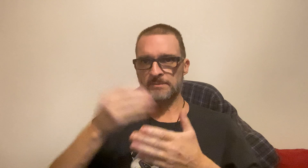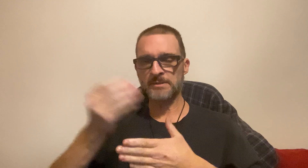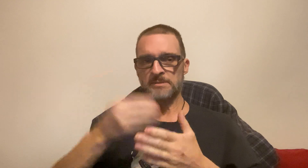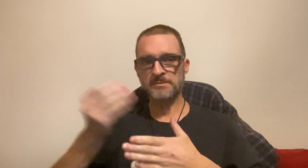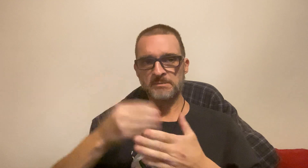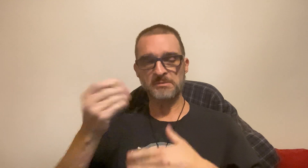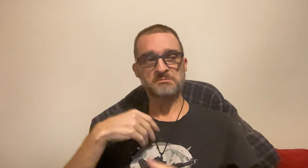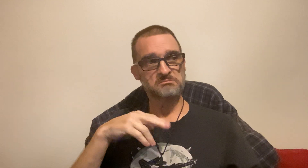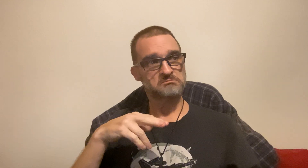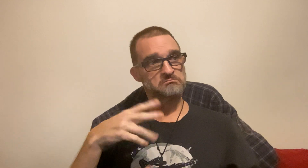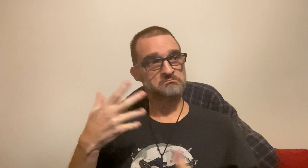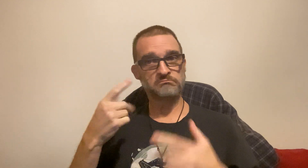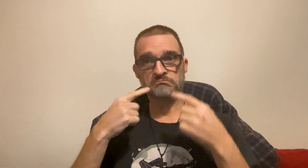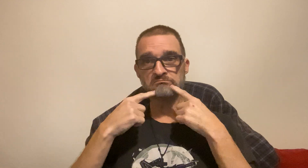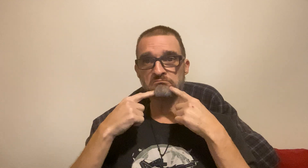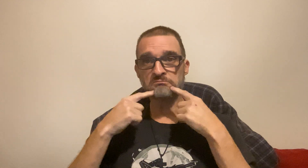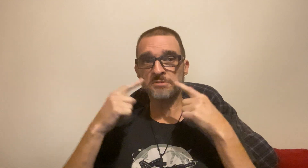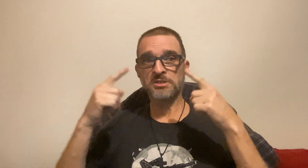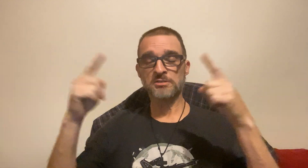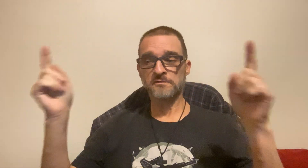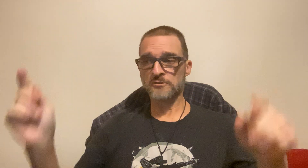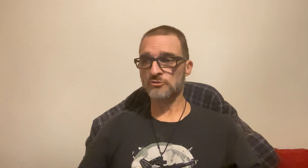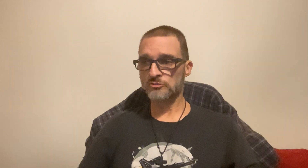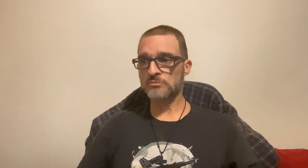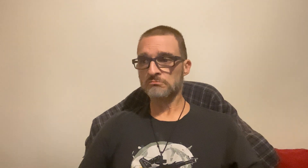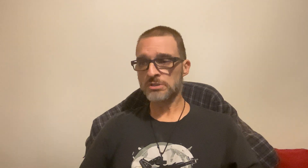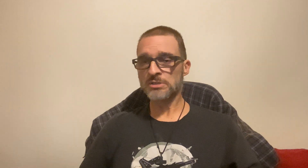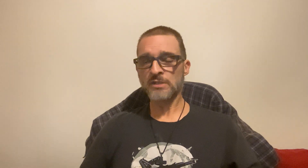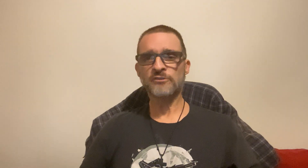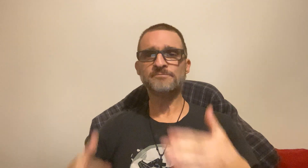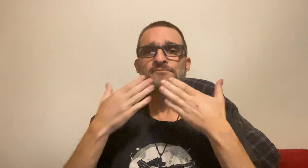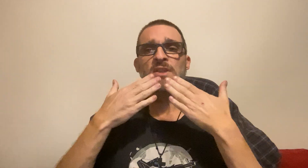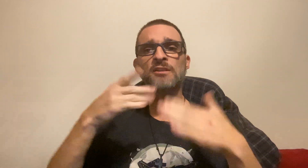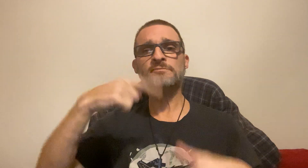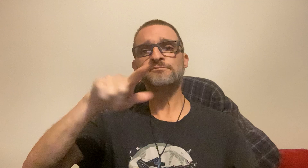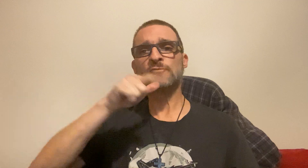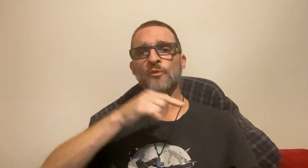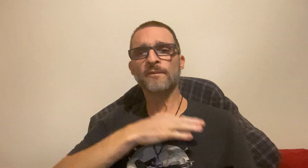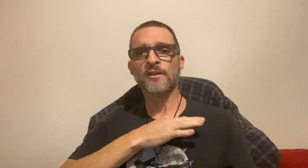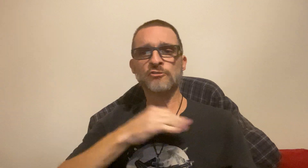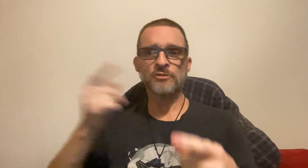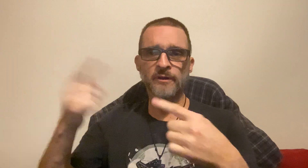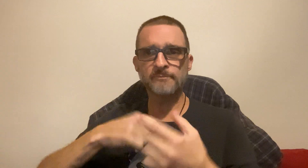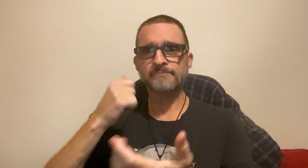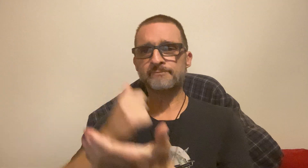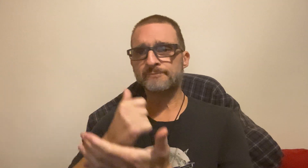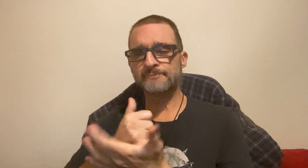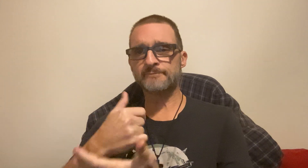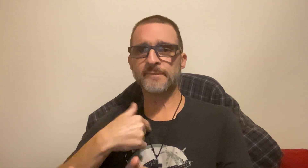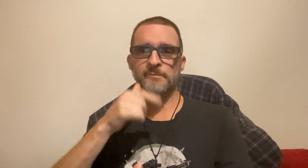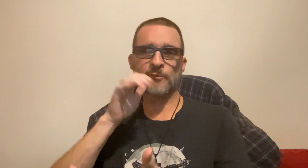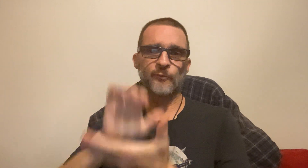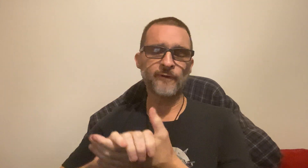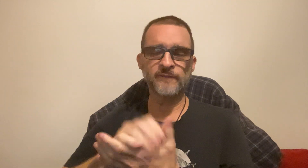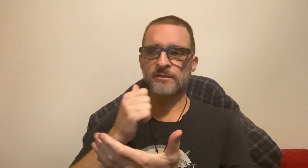Then they bought the goodies. It was a success! Thank you to those who volunteered to come and help me